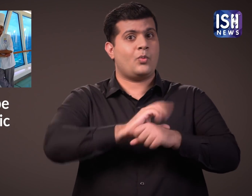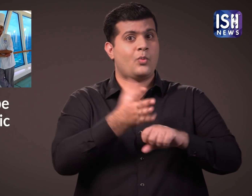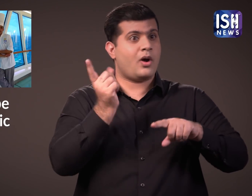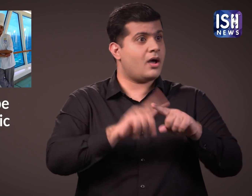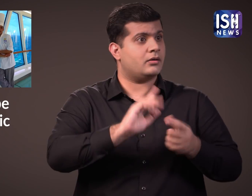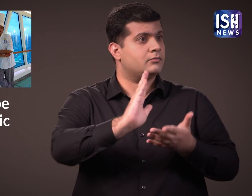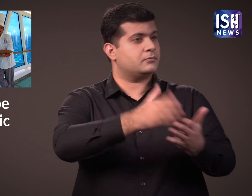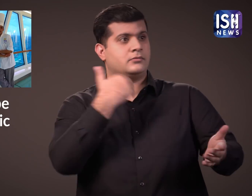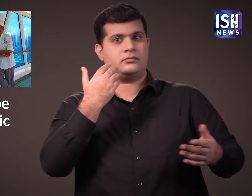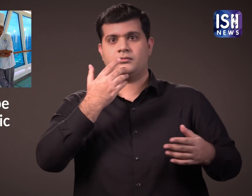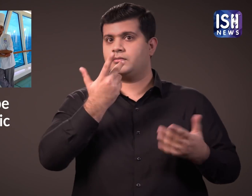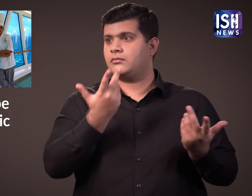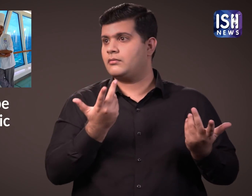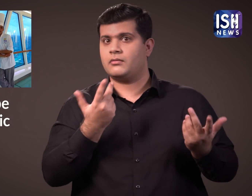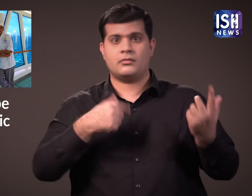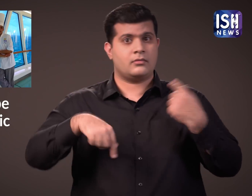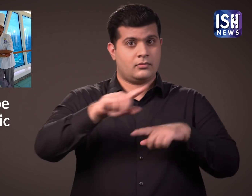who lost their jobs during the pandemic.